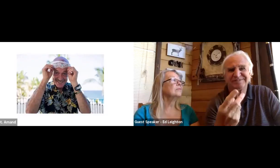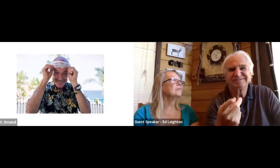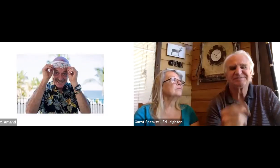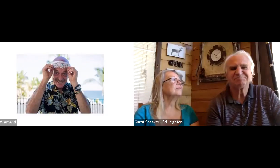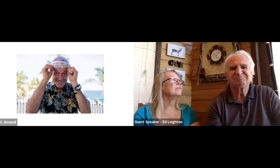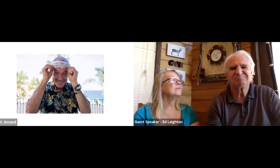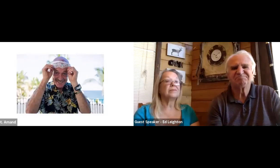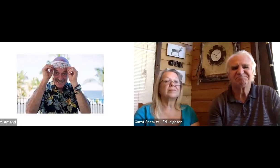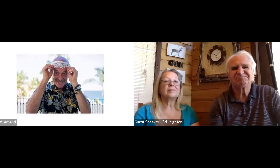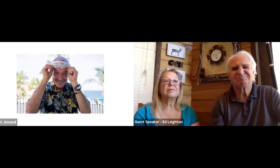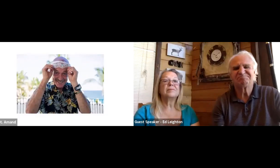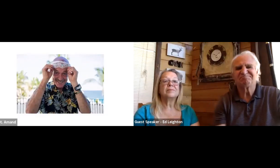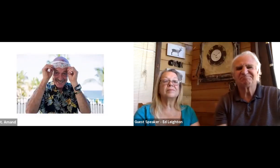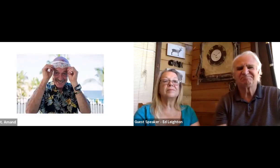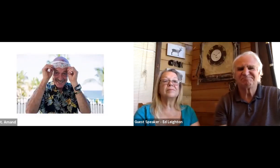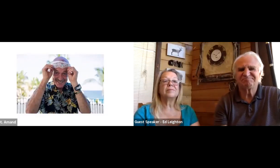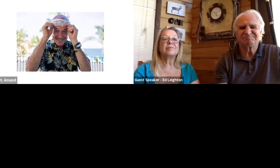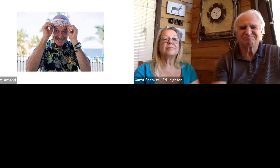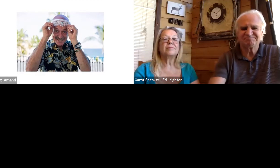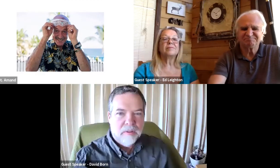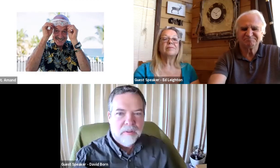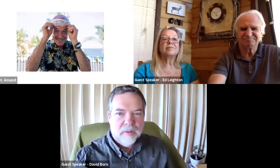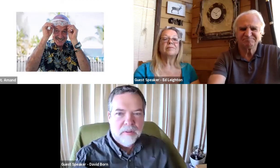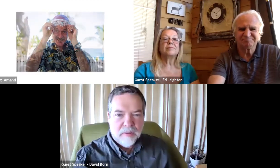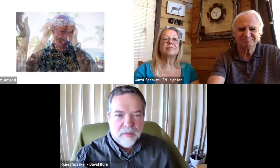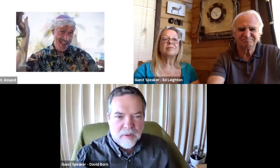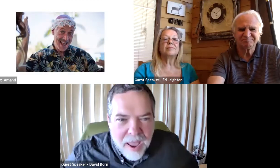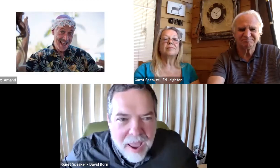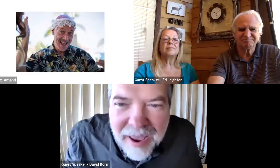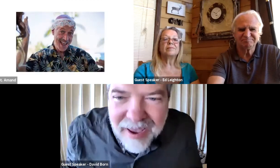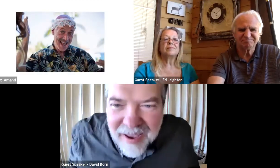He's from the Washington School for the Deaf in Vancouver, also.